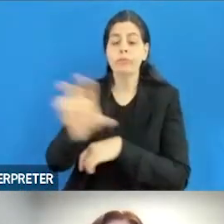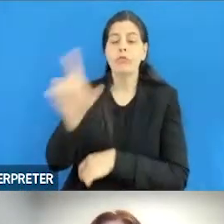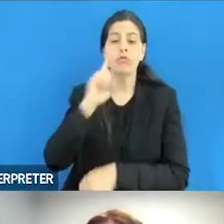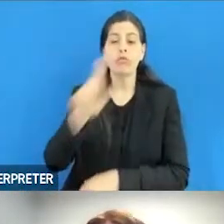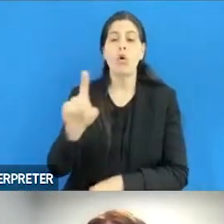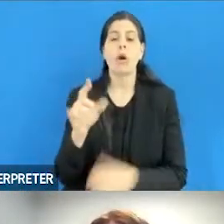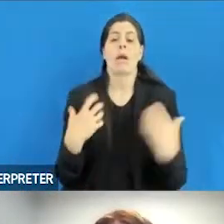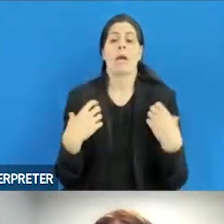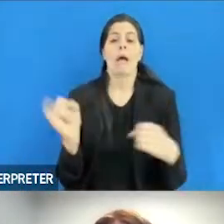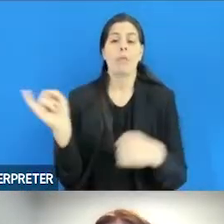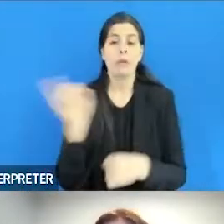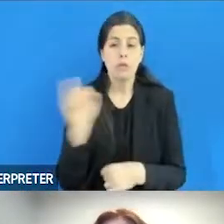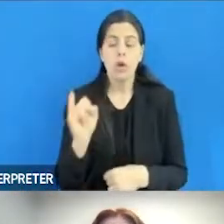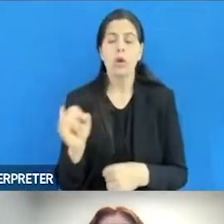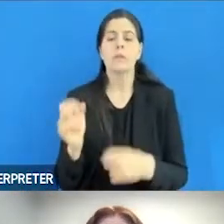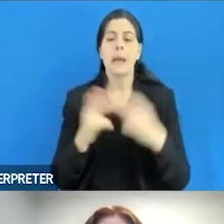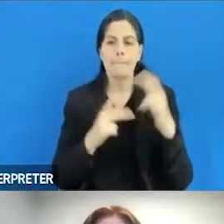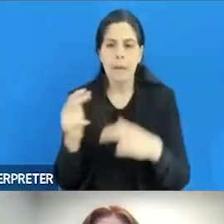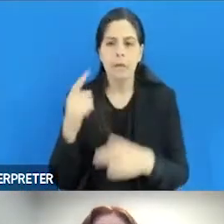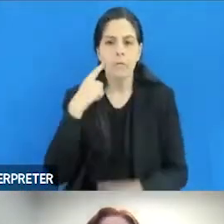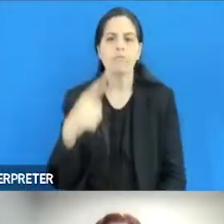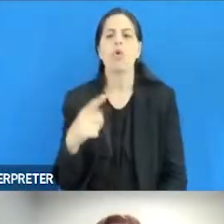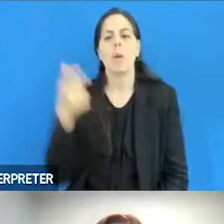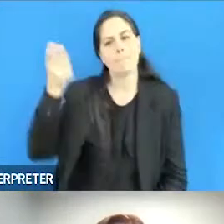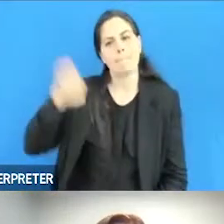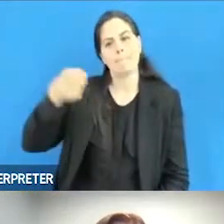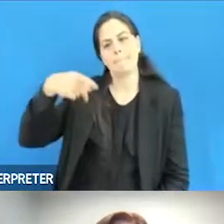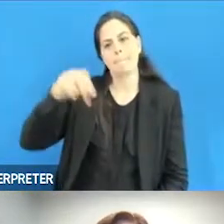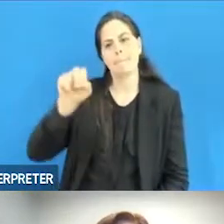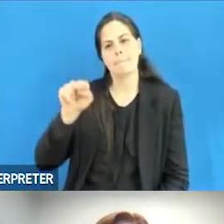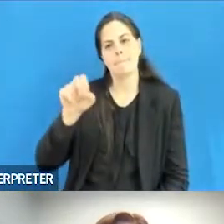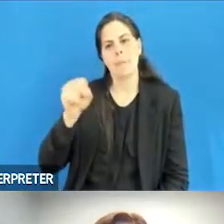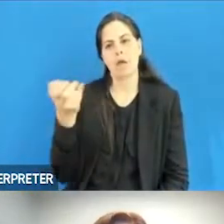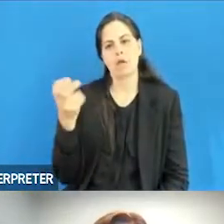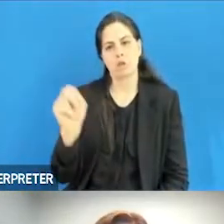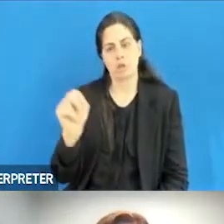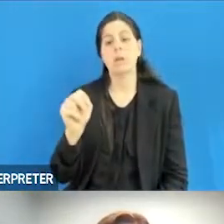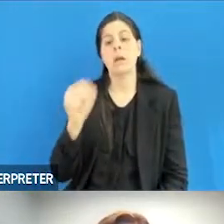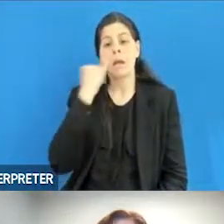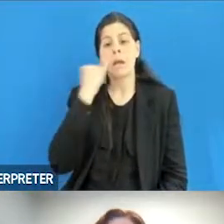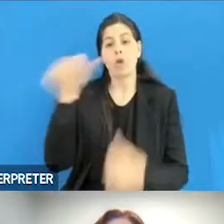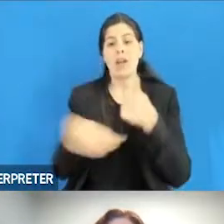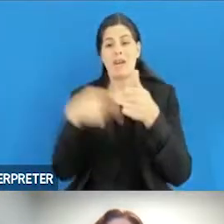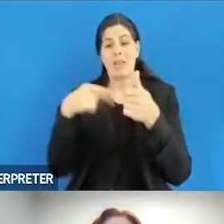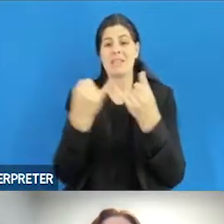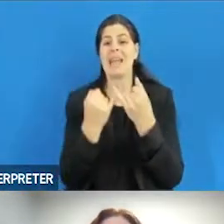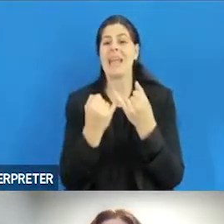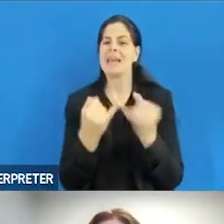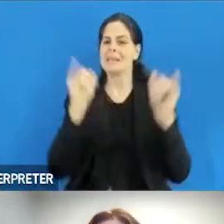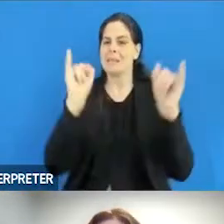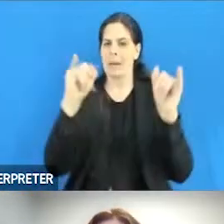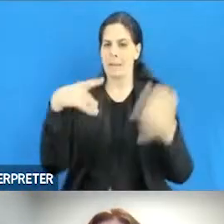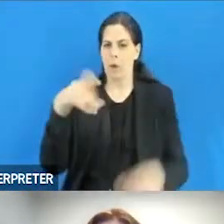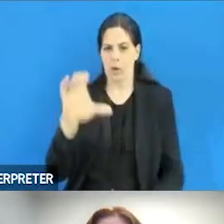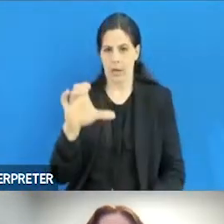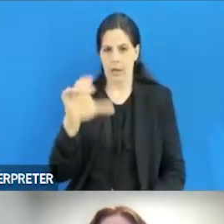and build towards your eligibility for a pension credit by working under the independent podcast agreement. This agreement does confer eligibility.